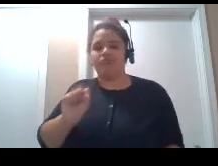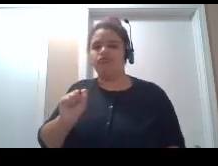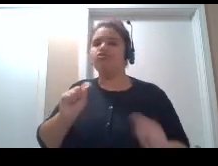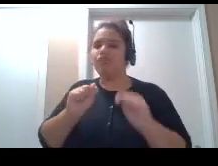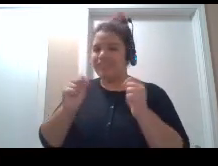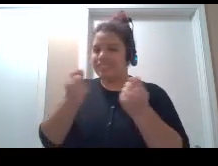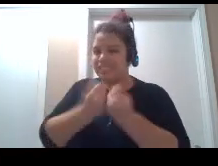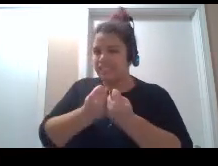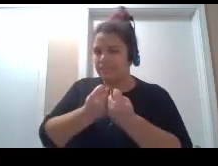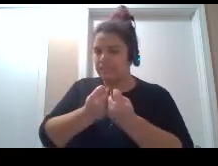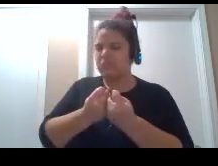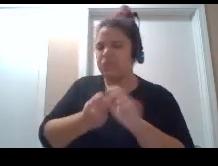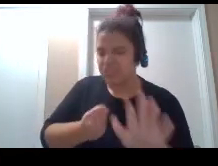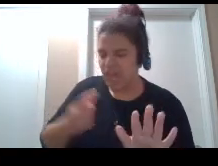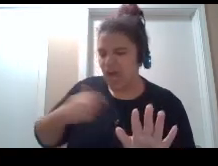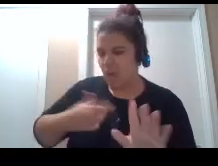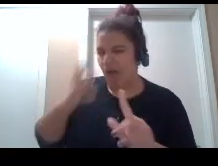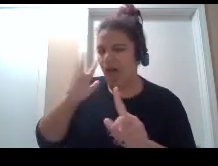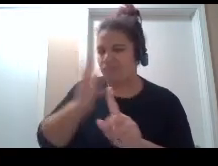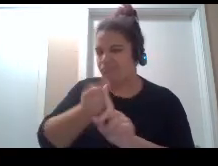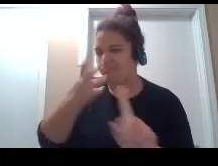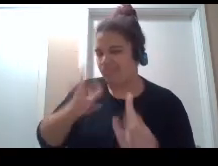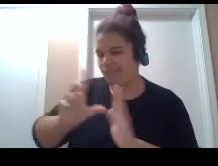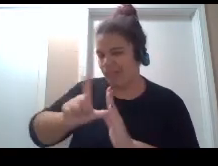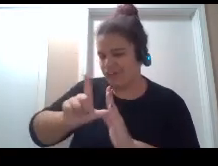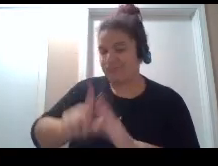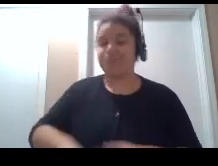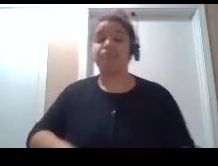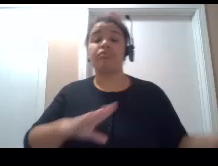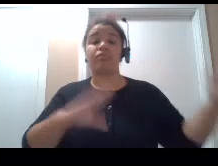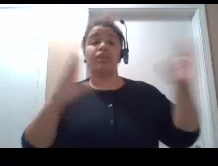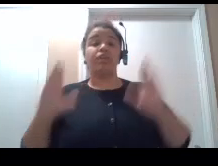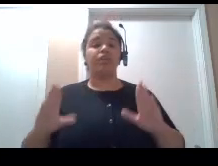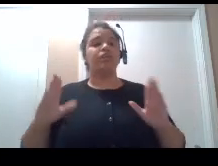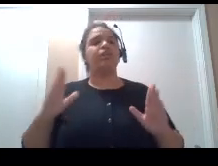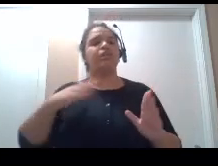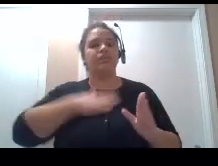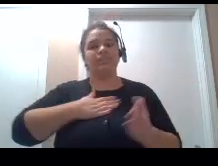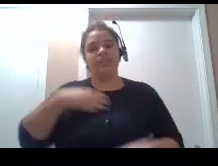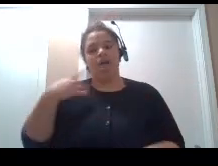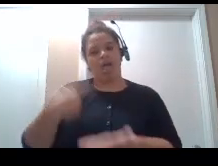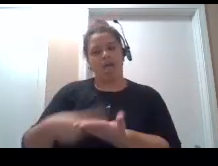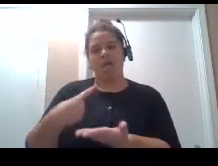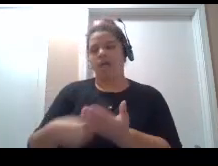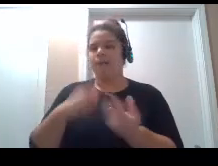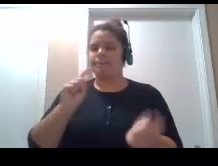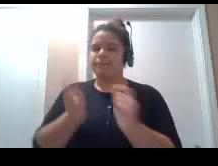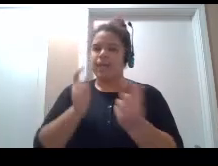you later in this presentation. Review the accommodations process with the candidate